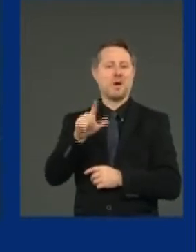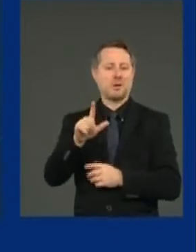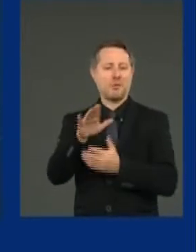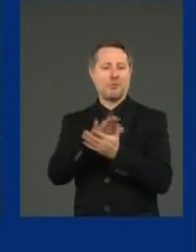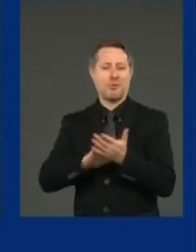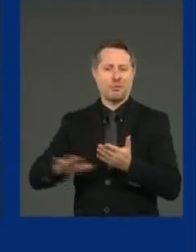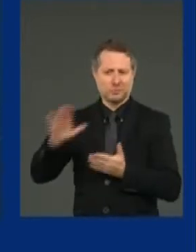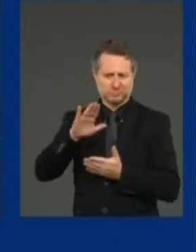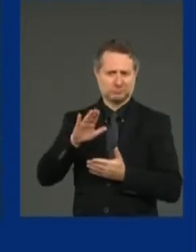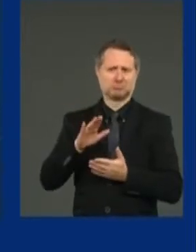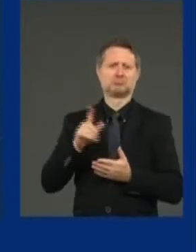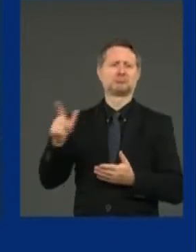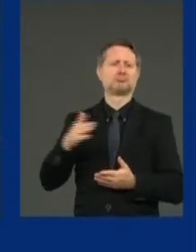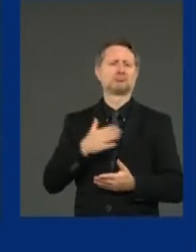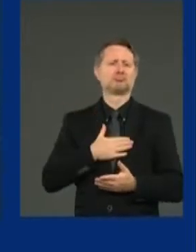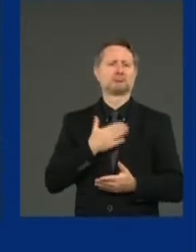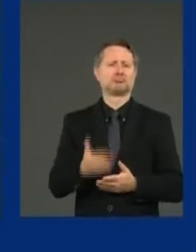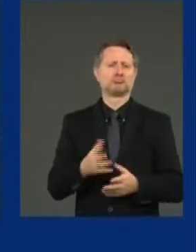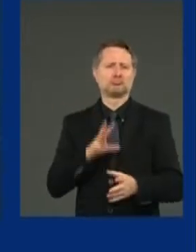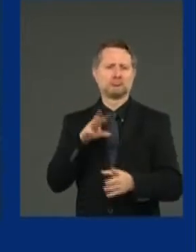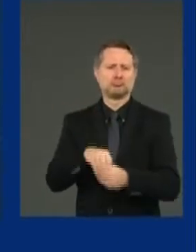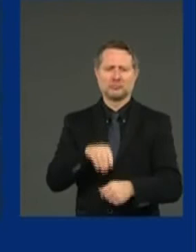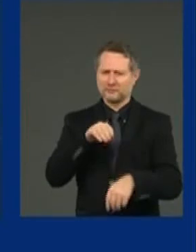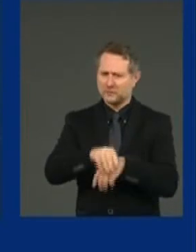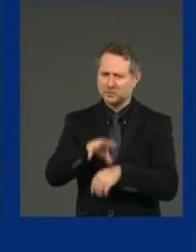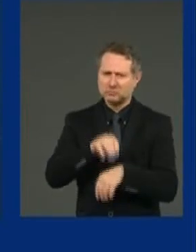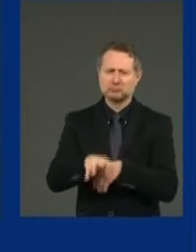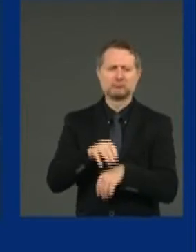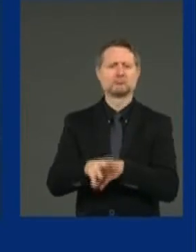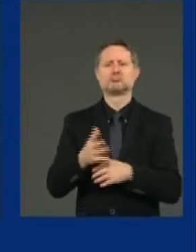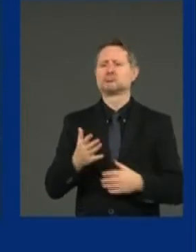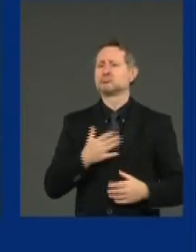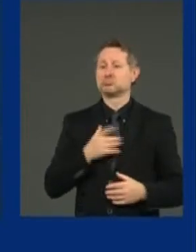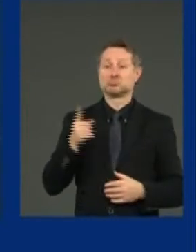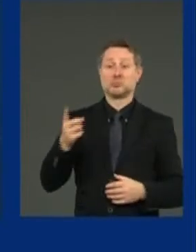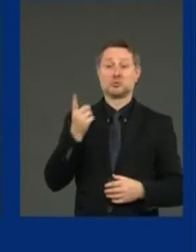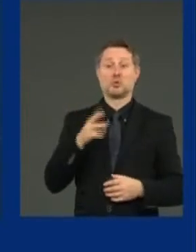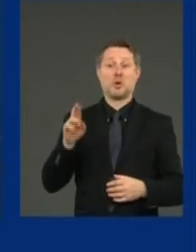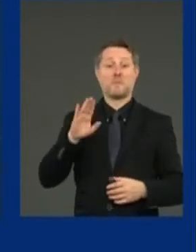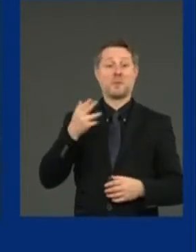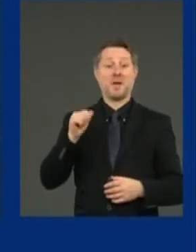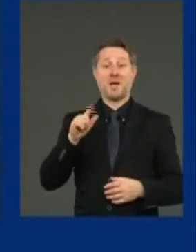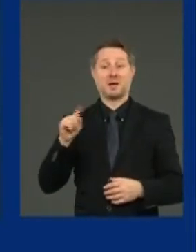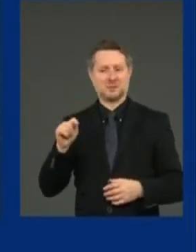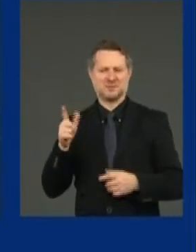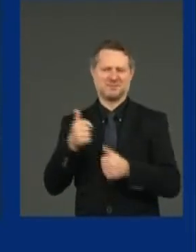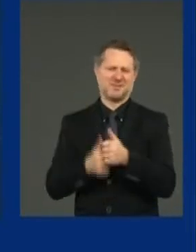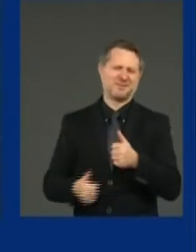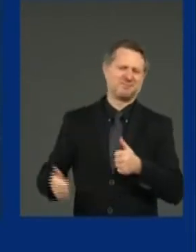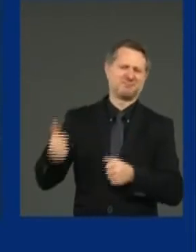WE ALSO HAVE Dr. SAMIR BALK FROM IMPERIAL COLLEGE WHO HAS AGREED TO SERVE AS AN ADVISOR TO